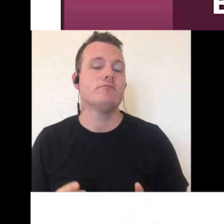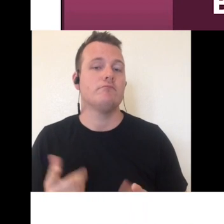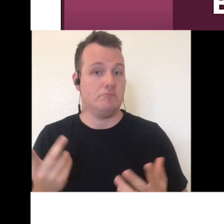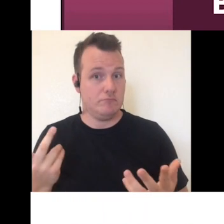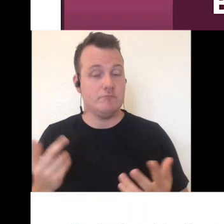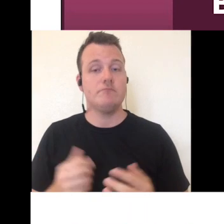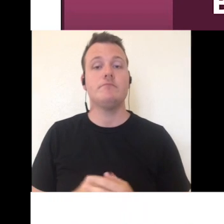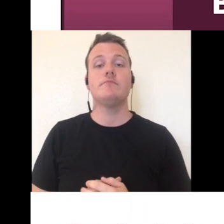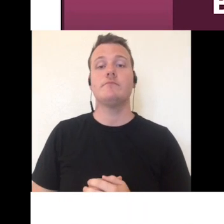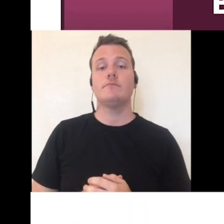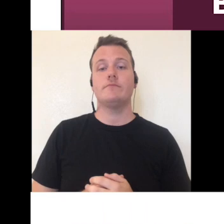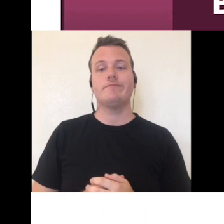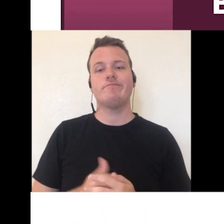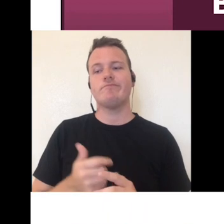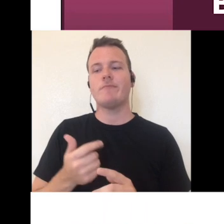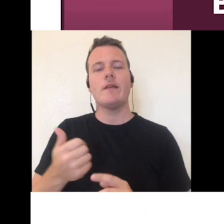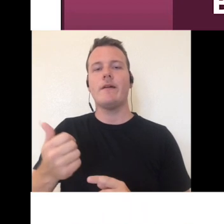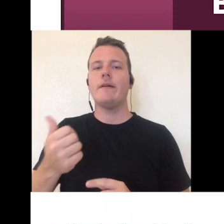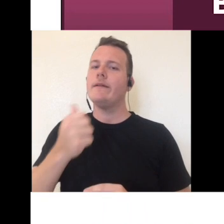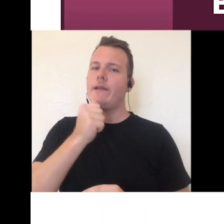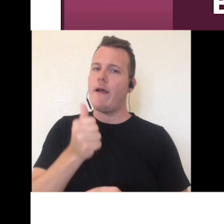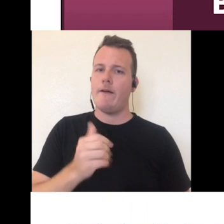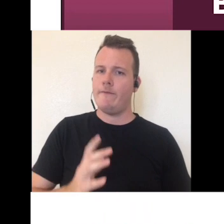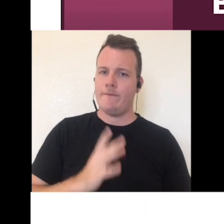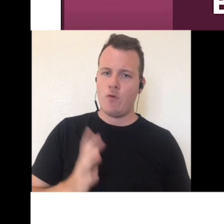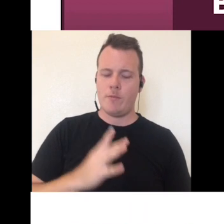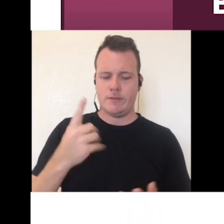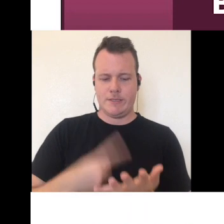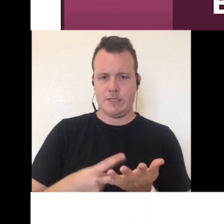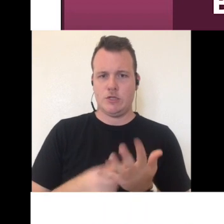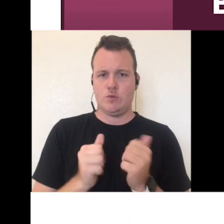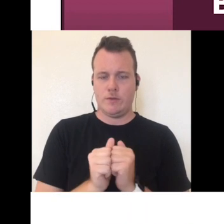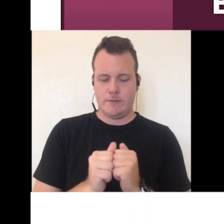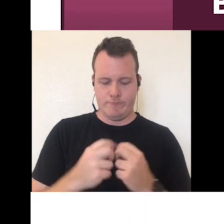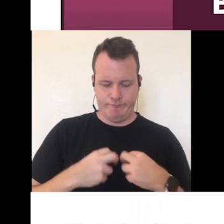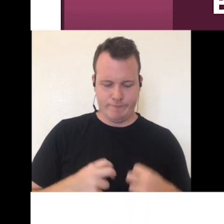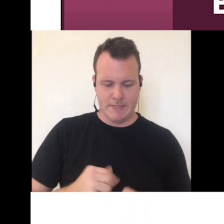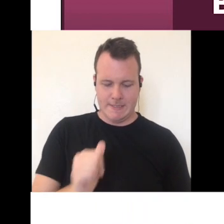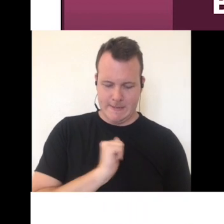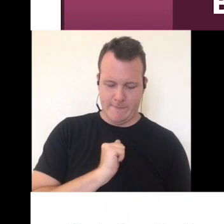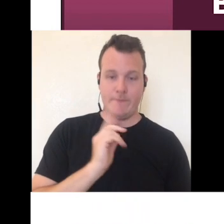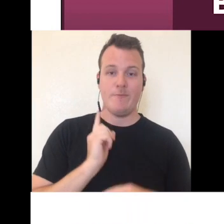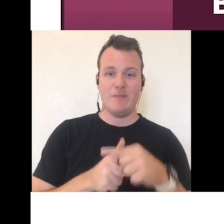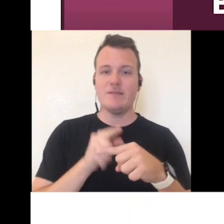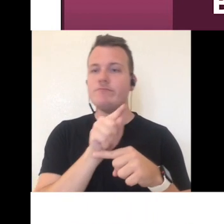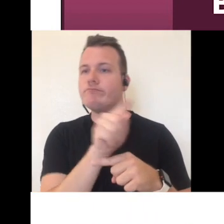to do. You're- you're looking at having an informal discussion with yourself, as